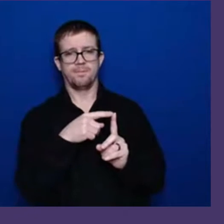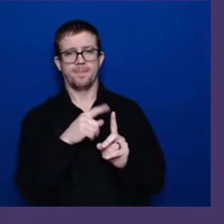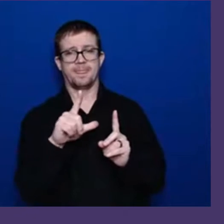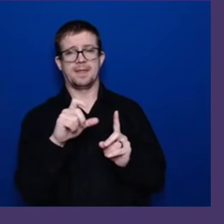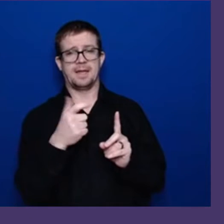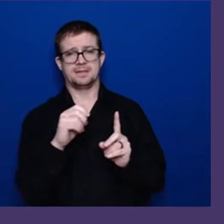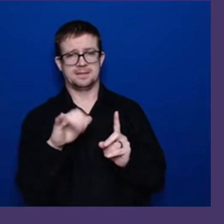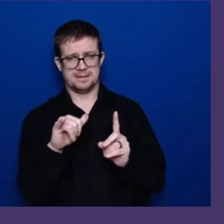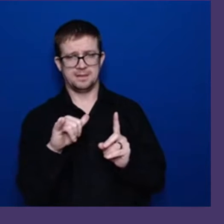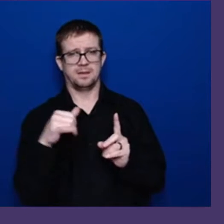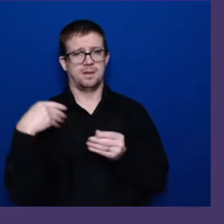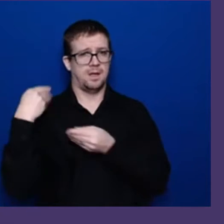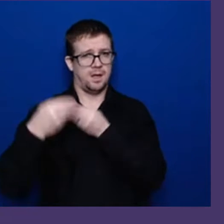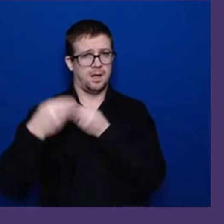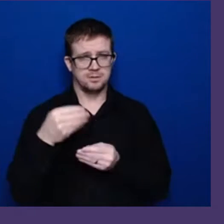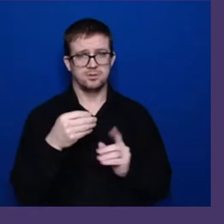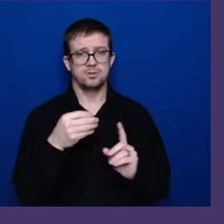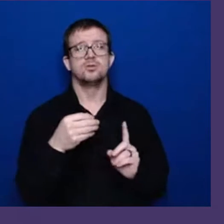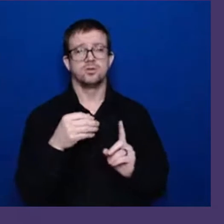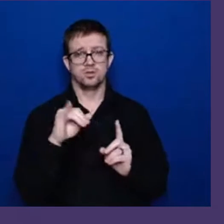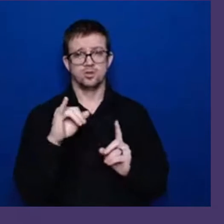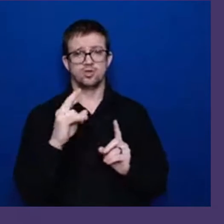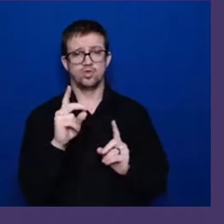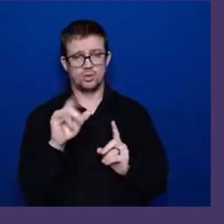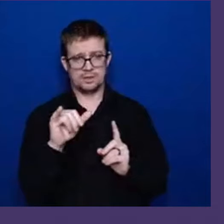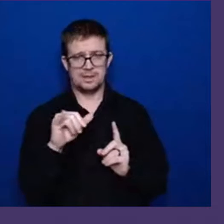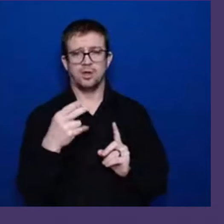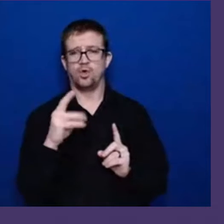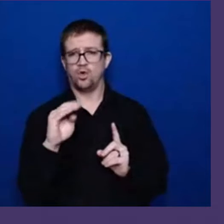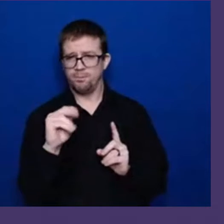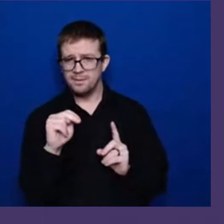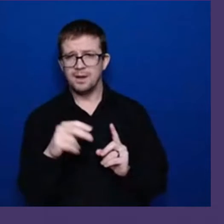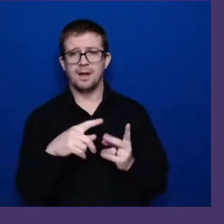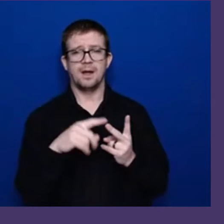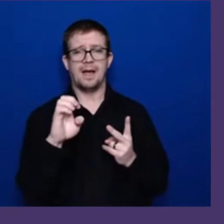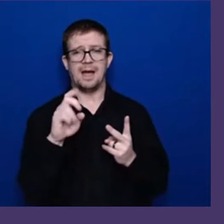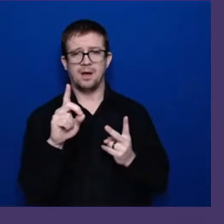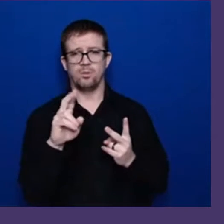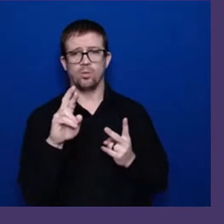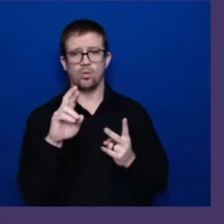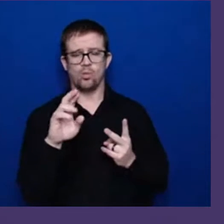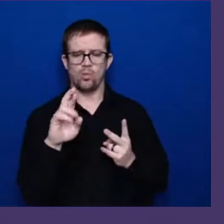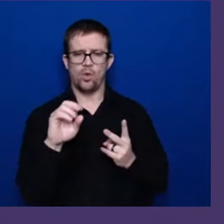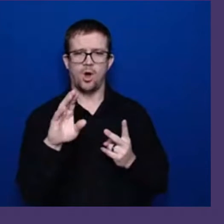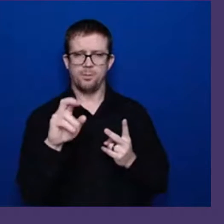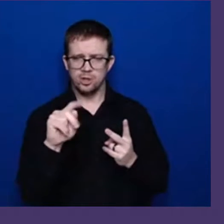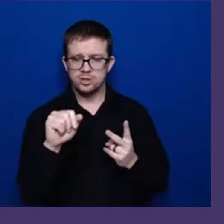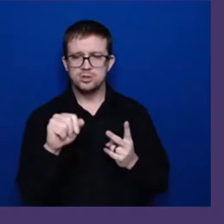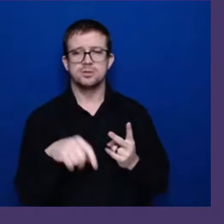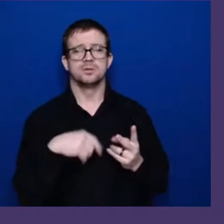the legacy of Ed Roberts, Kelly Buckland. These are folks who have been instrumental in our community,